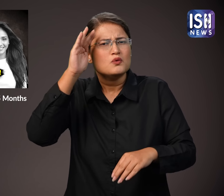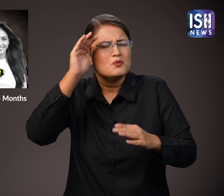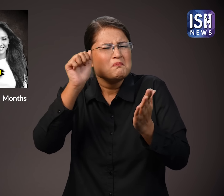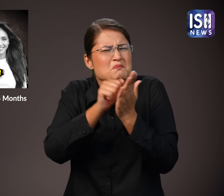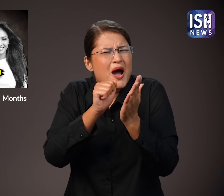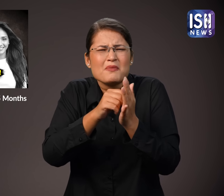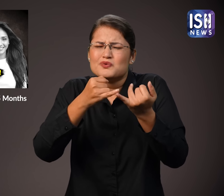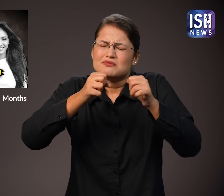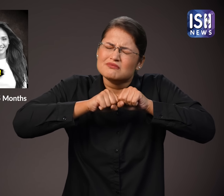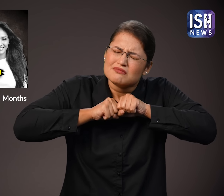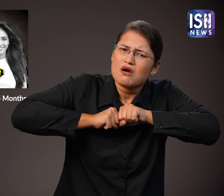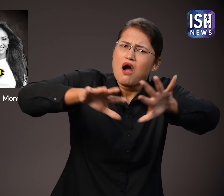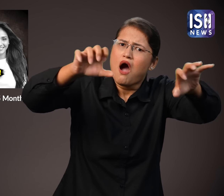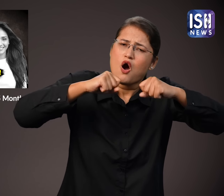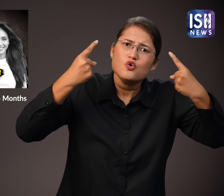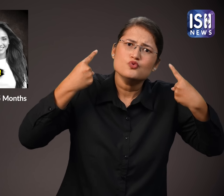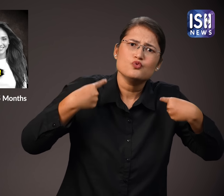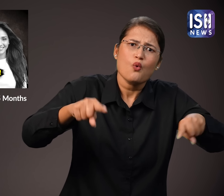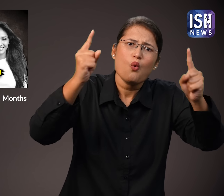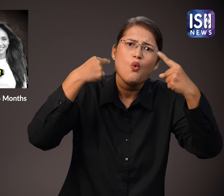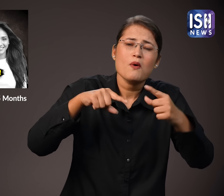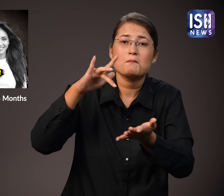The incident was widely covered across news channels and social media.